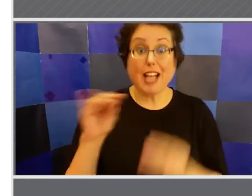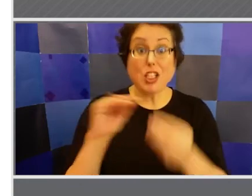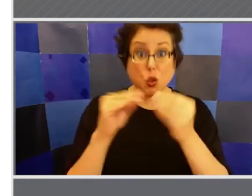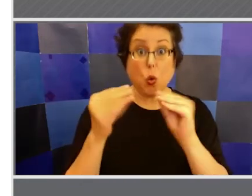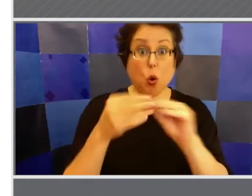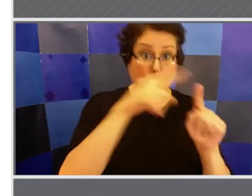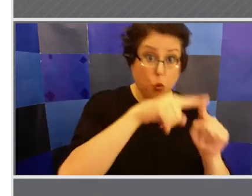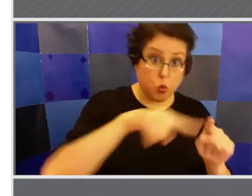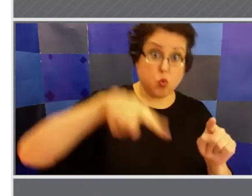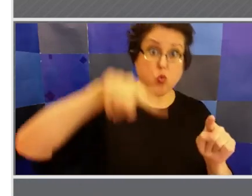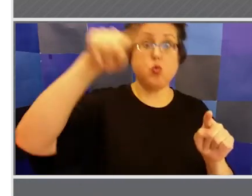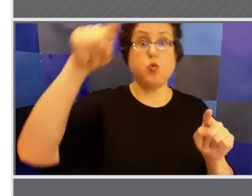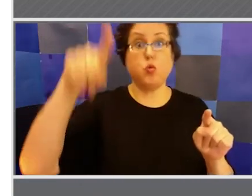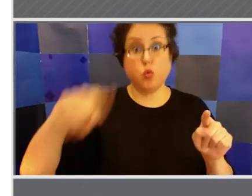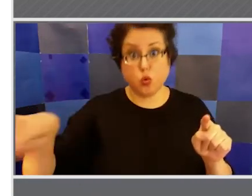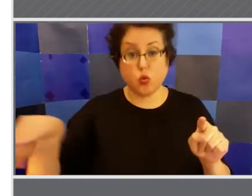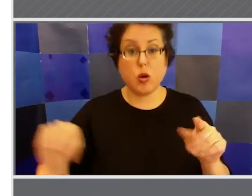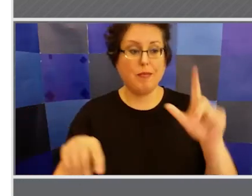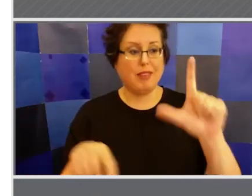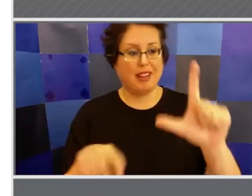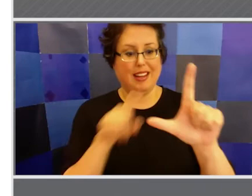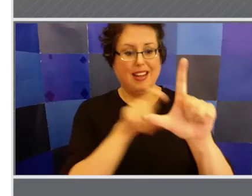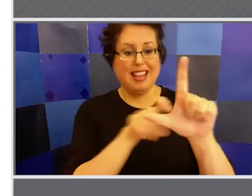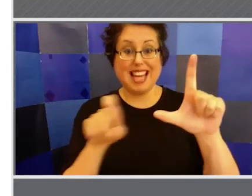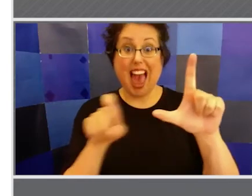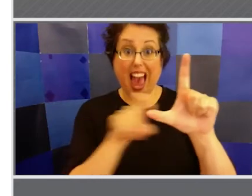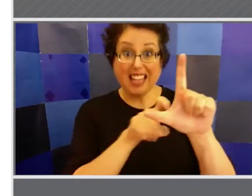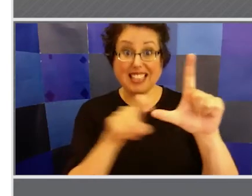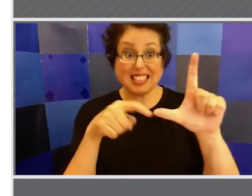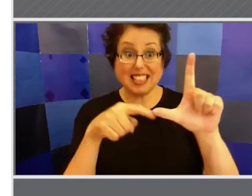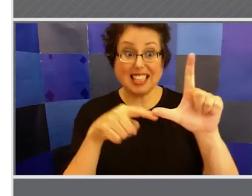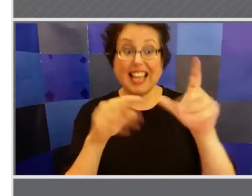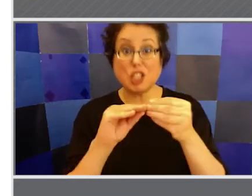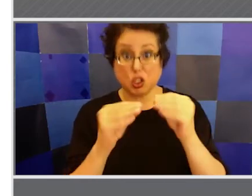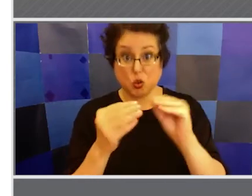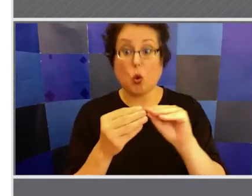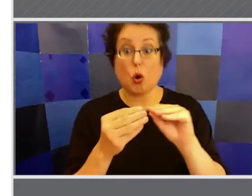the x axis here is the actual property score determined by the inspectors inspection the